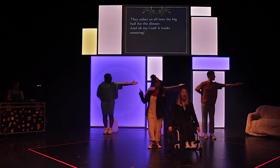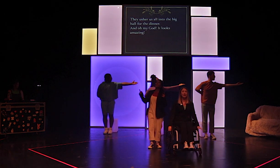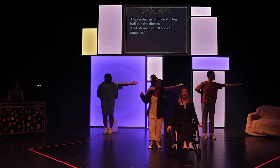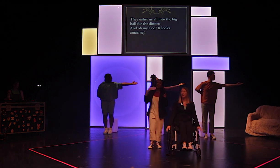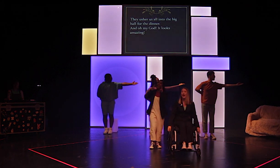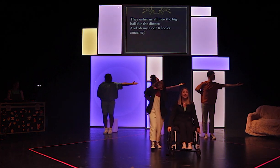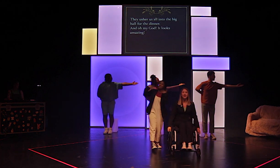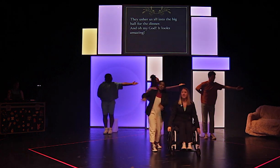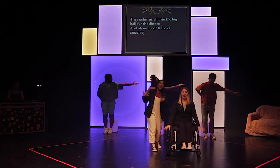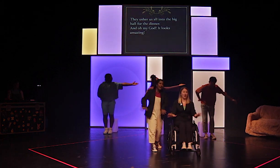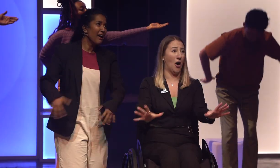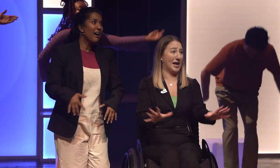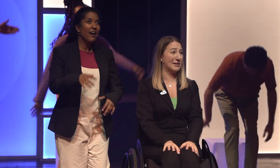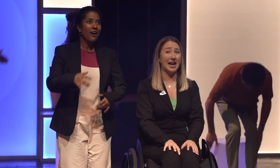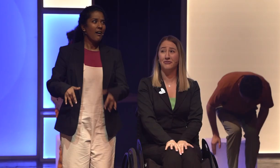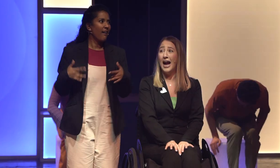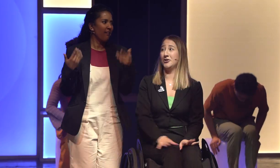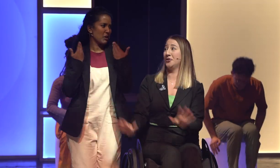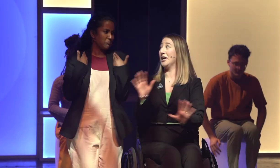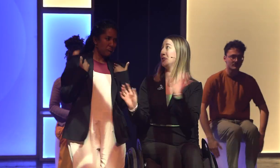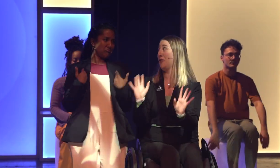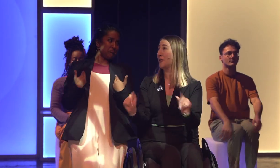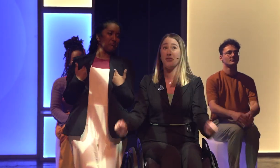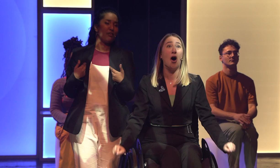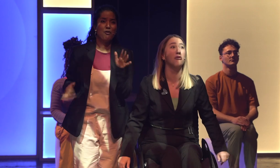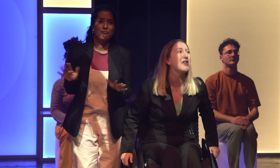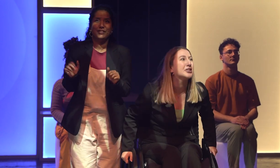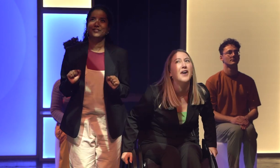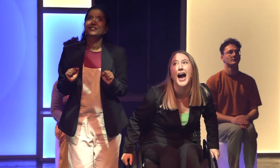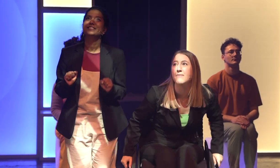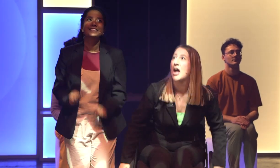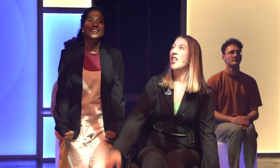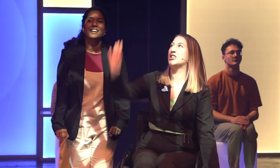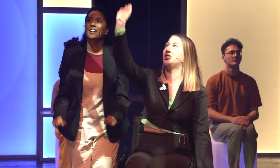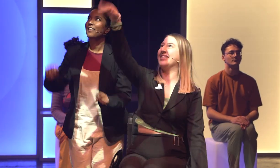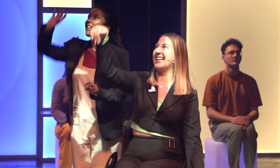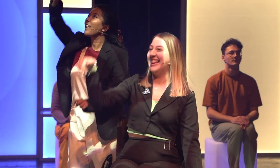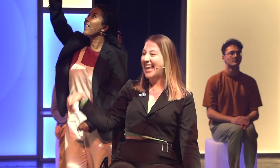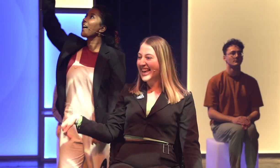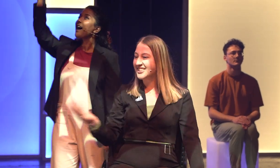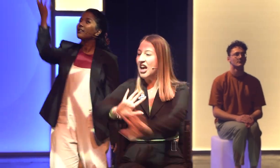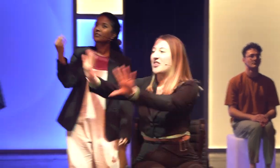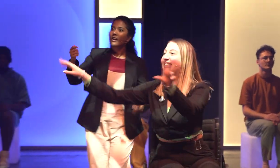looks amazing! And I can't help myself. I just feel drunk on the whole rich vibe.